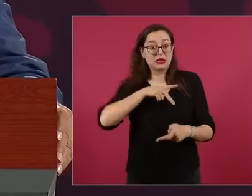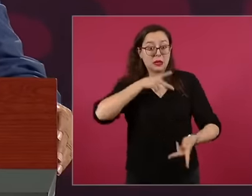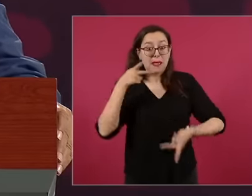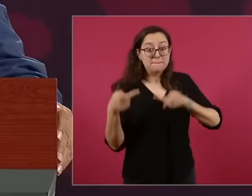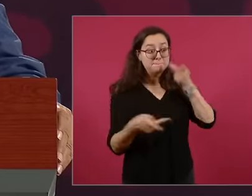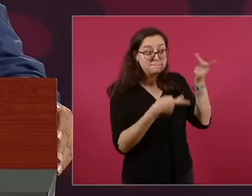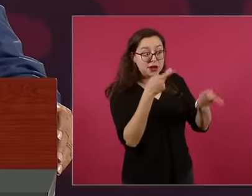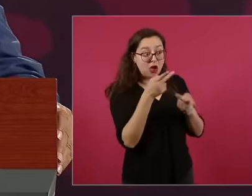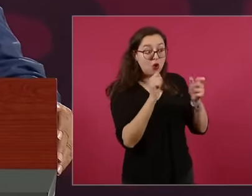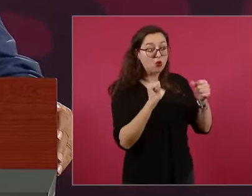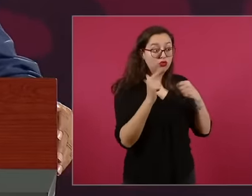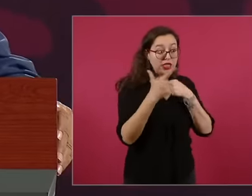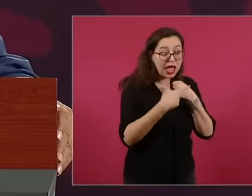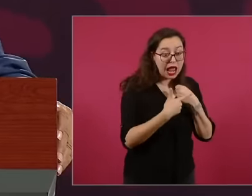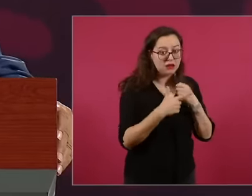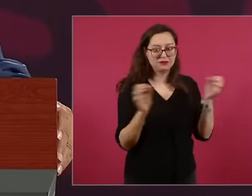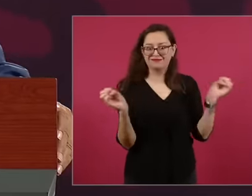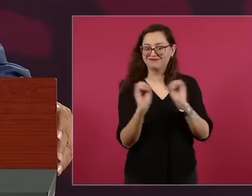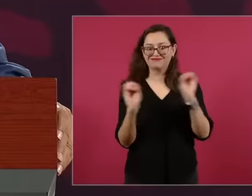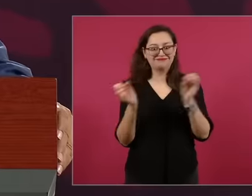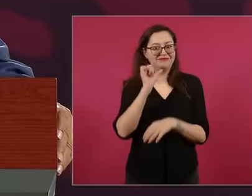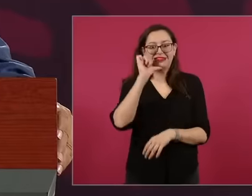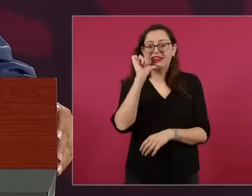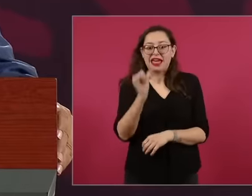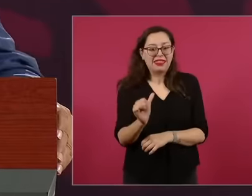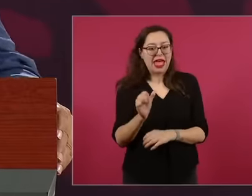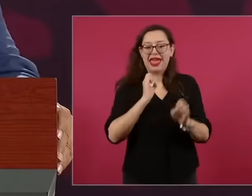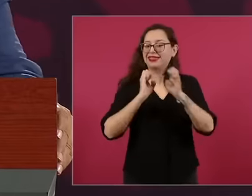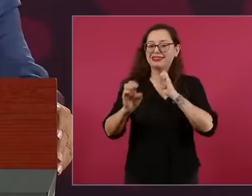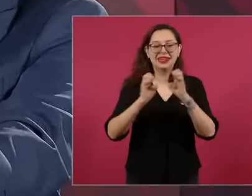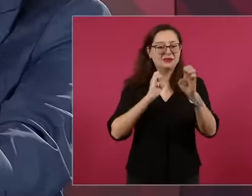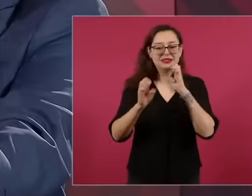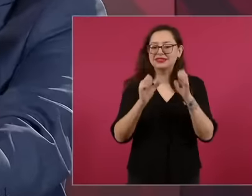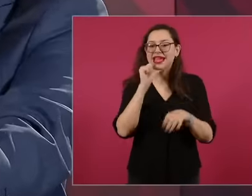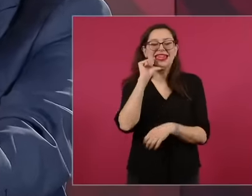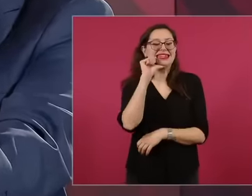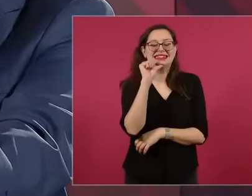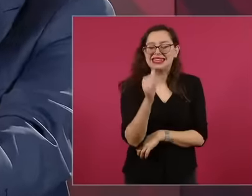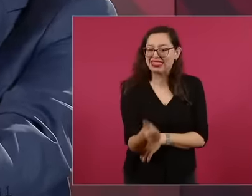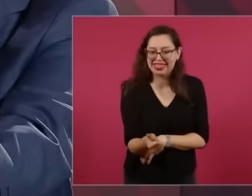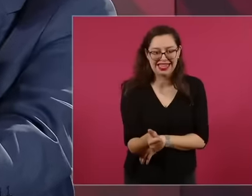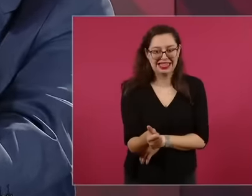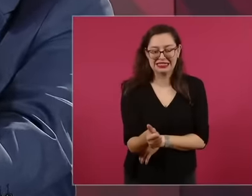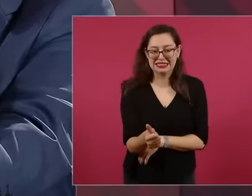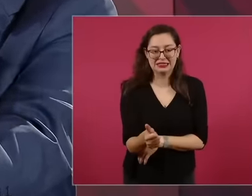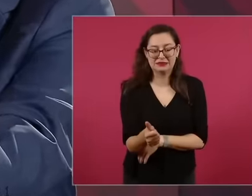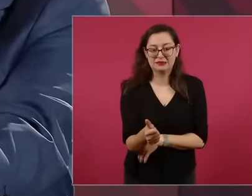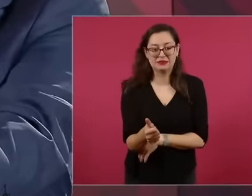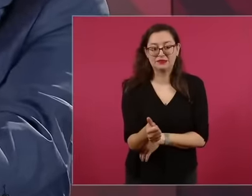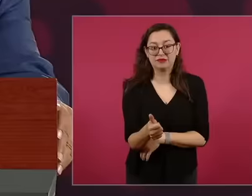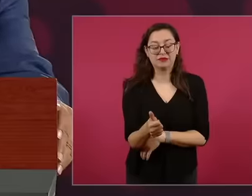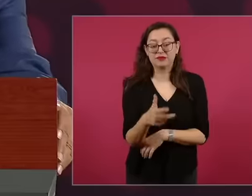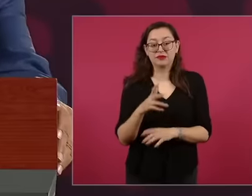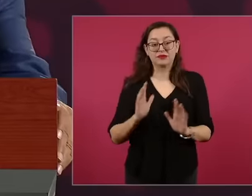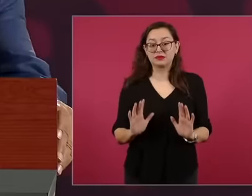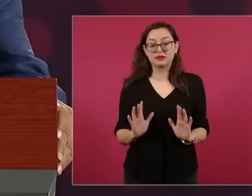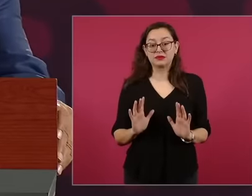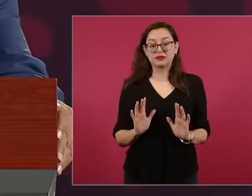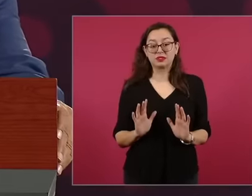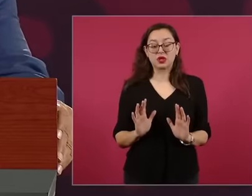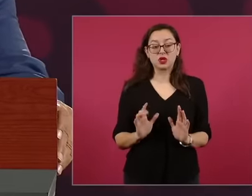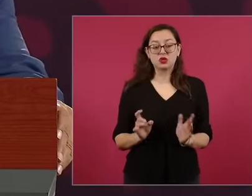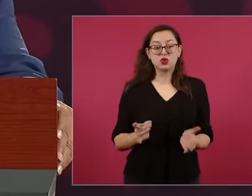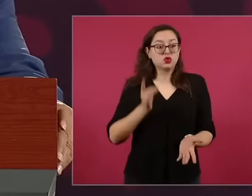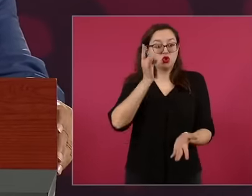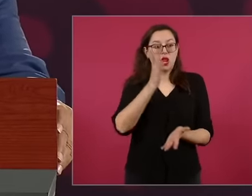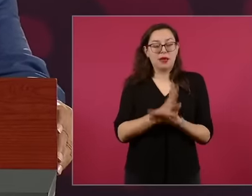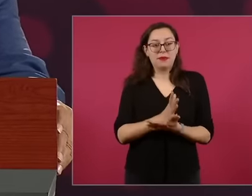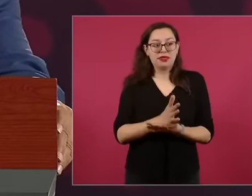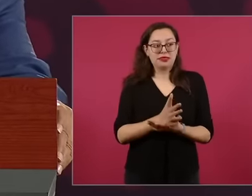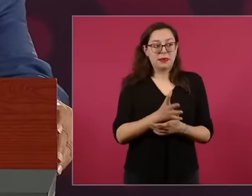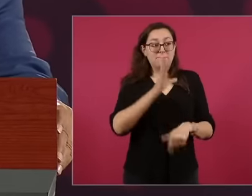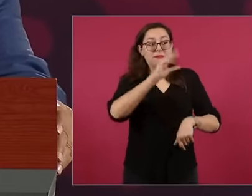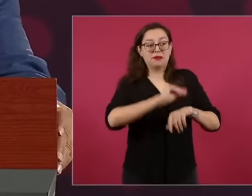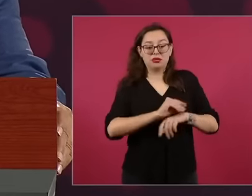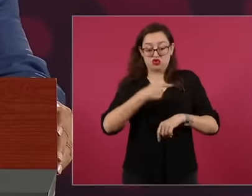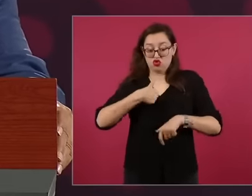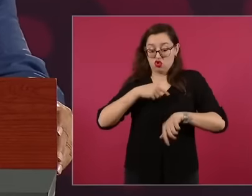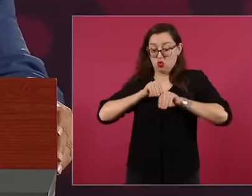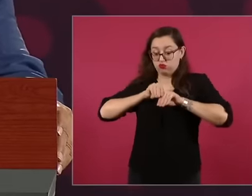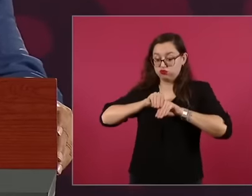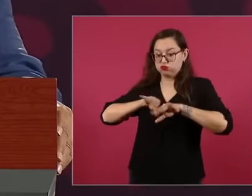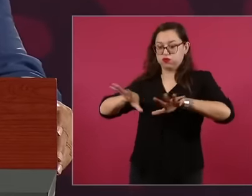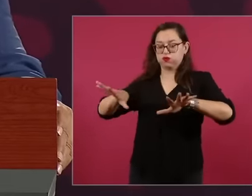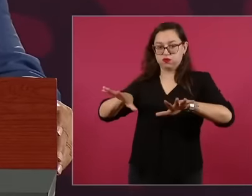An interview was because Calderón had already presented initiatives to reform the